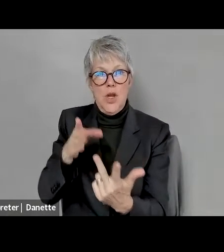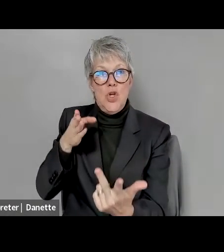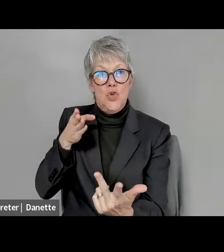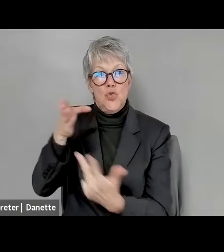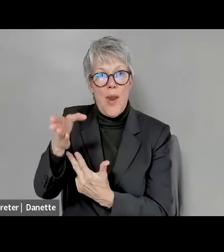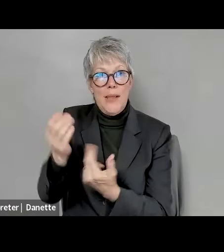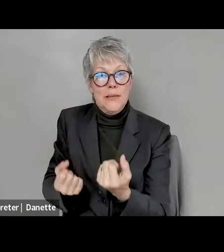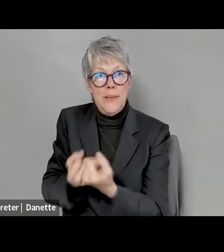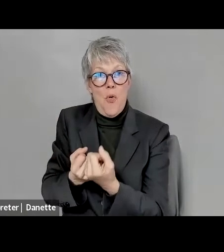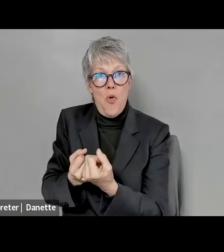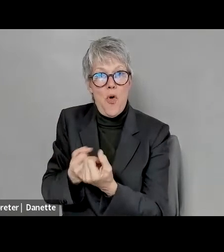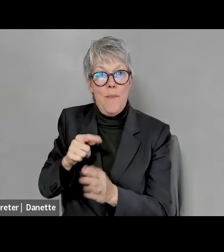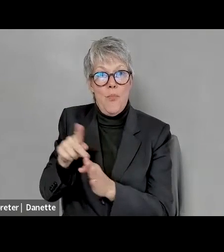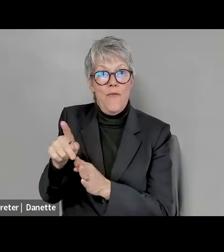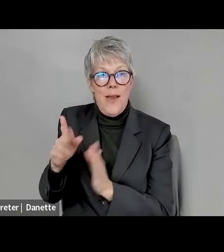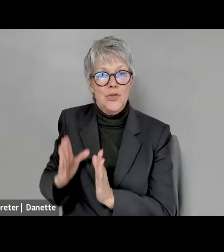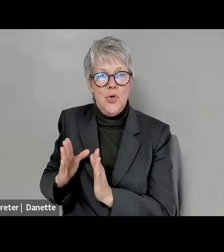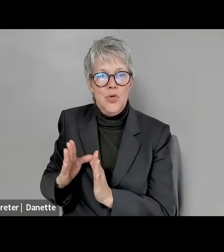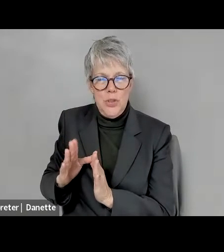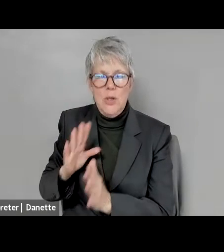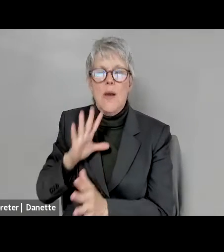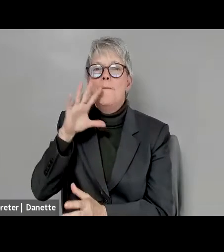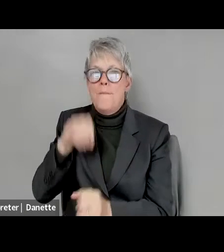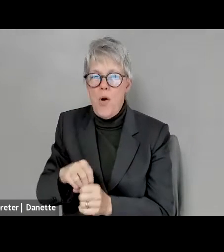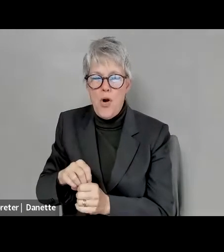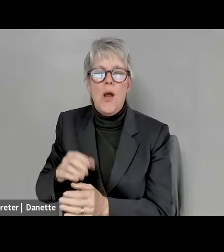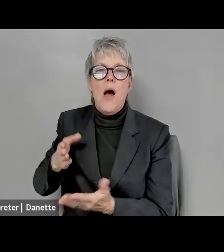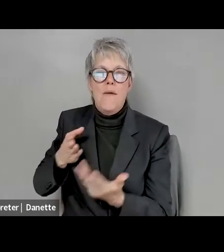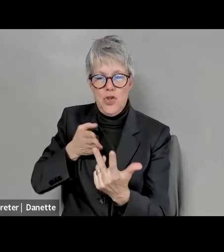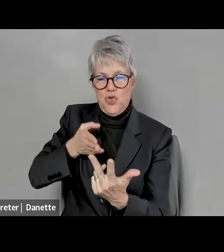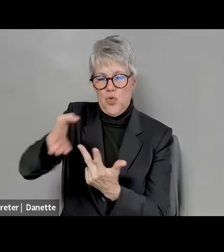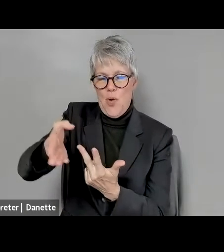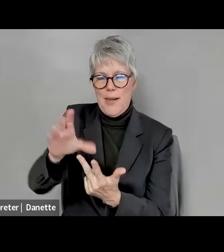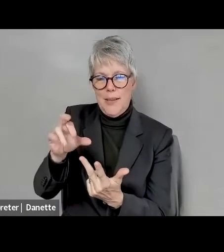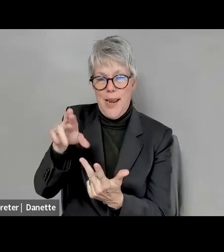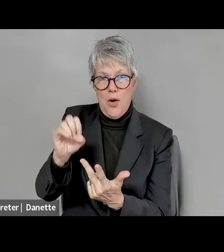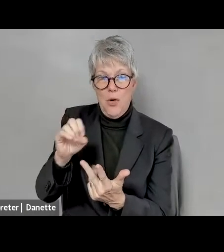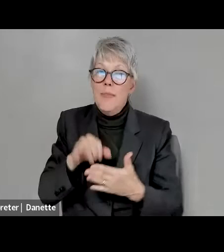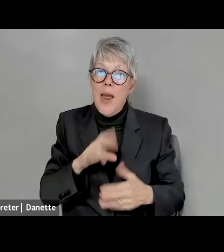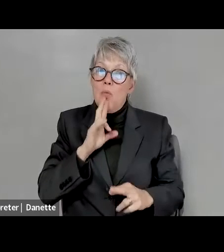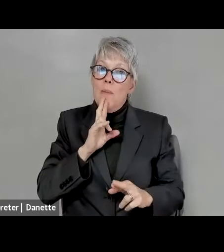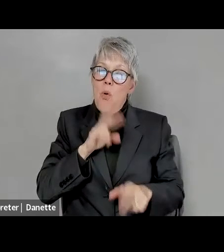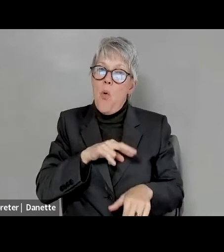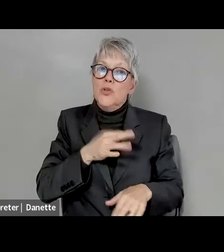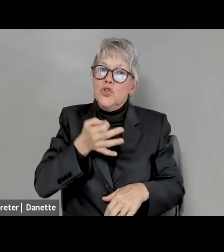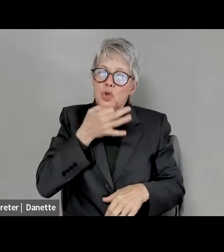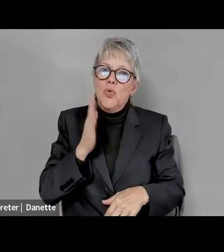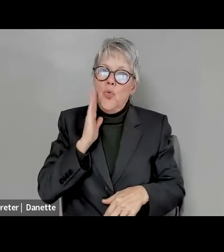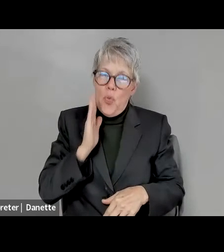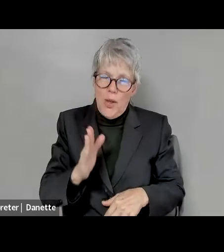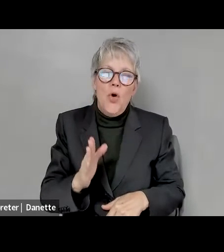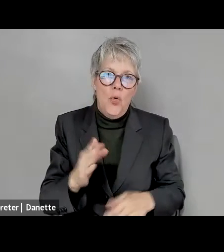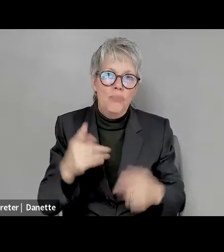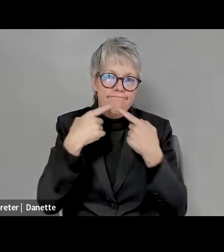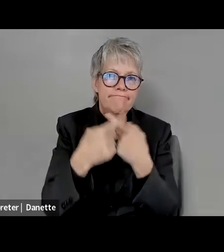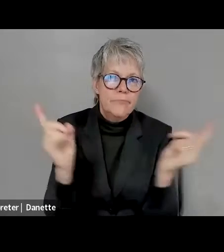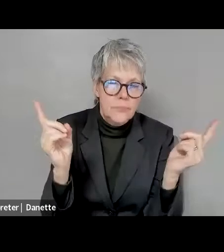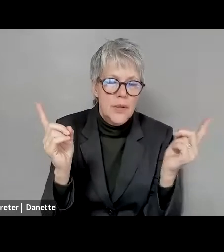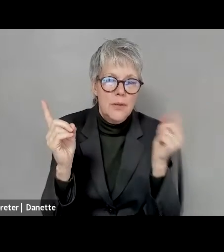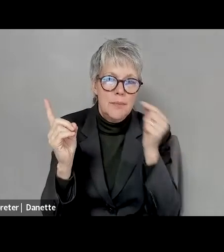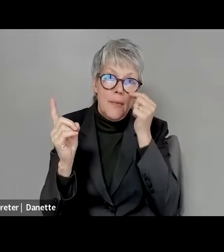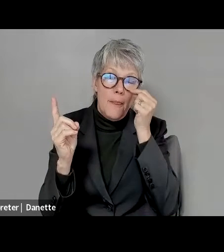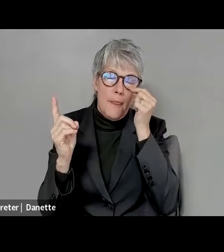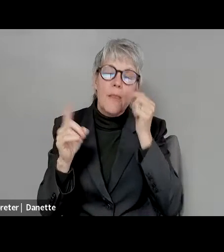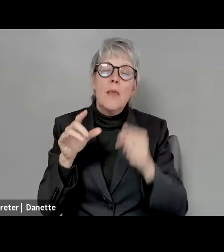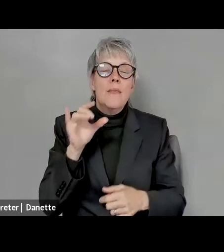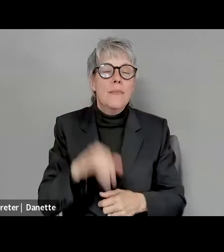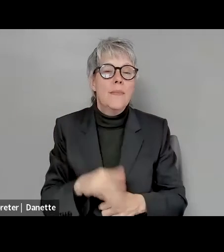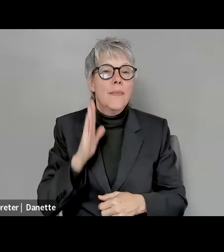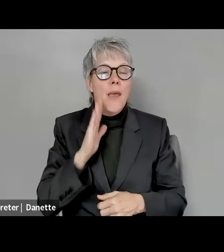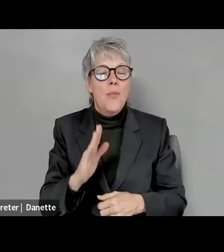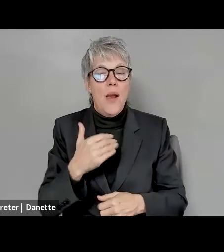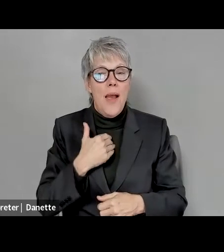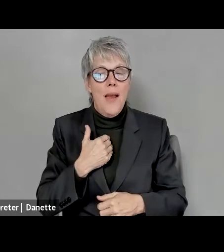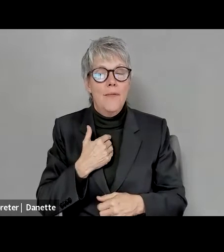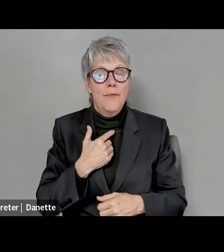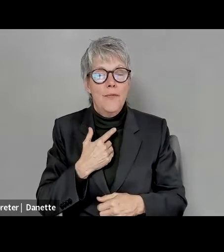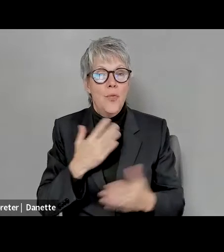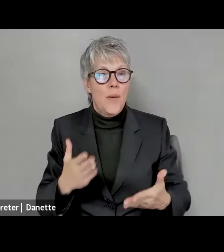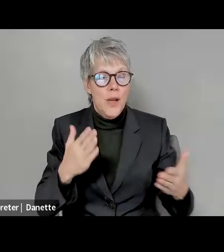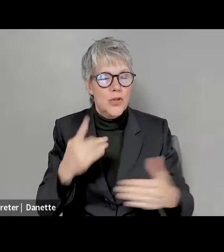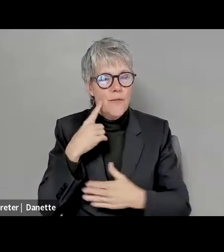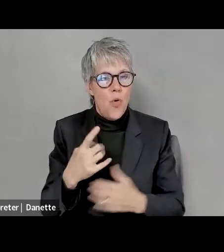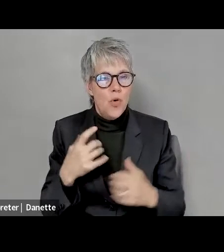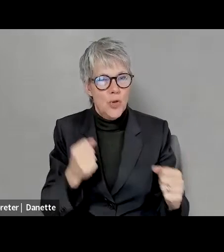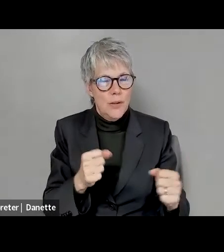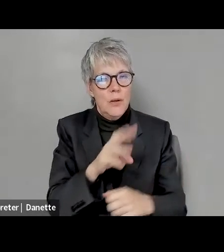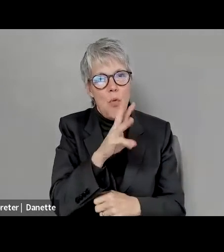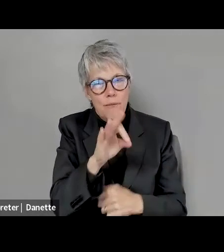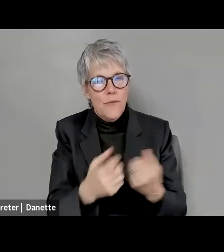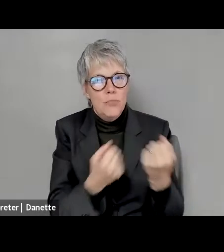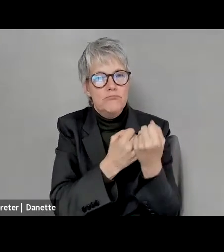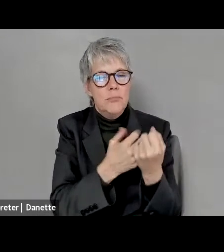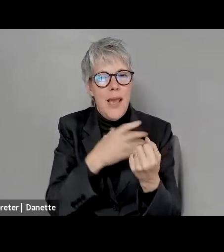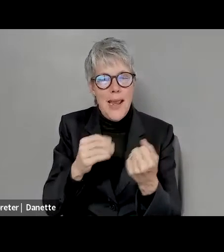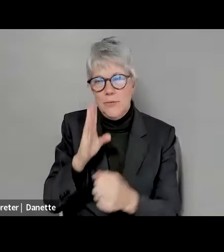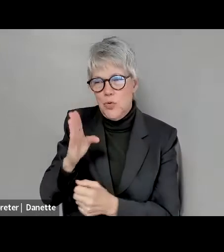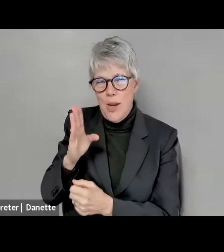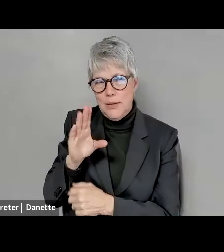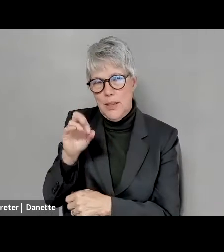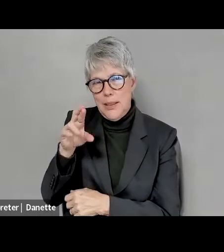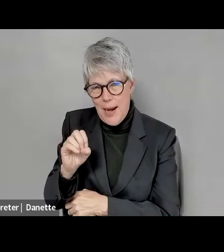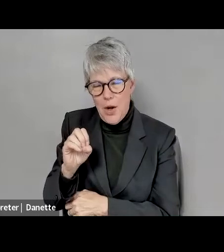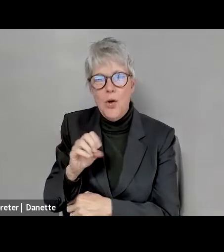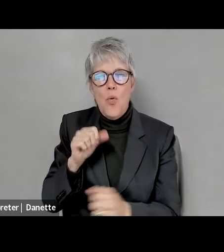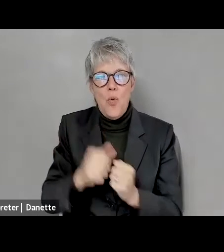Kelly Crosbie: We're a big part of this direct-care subcommittee. So when the report comes out and it's soon, and we will announce it. Um! There will be ah clear recommendations for strengthening the behavioral health workforce, and also the care workforce inclusive of our direct support.